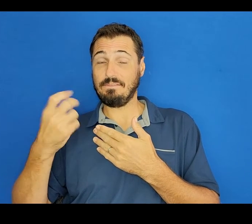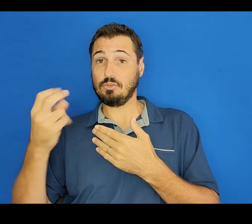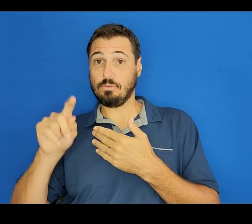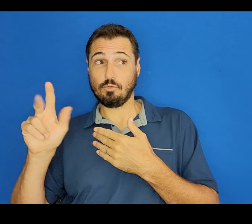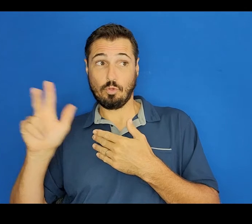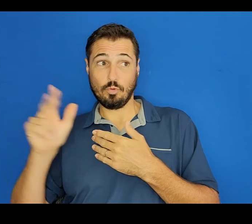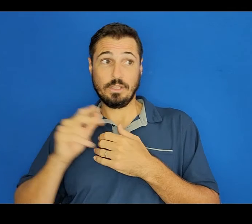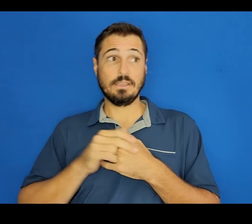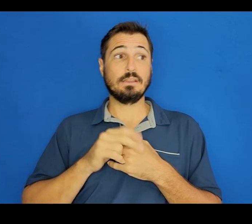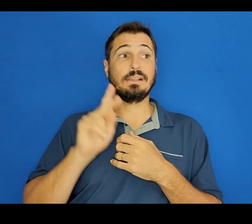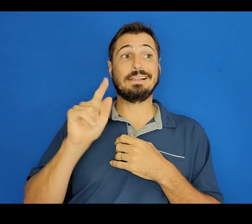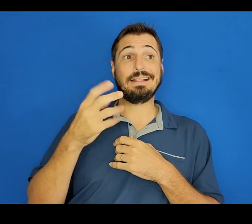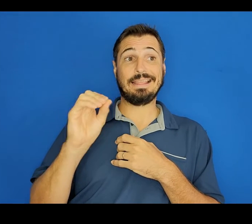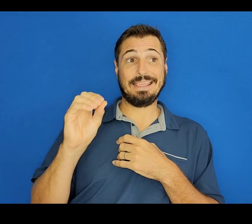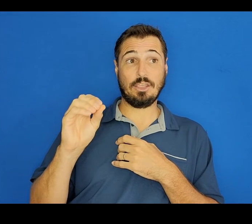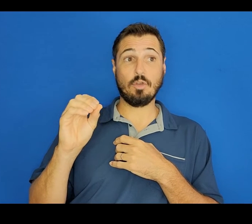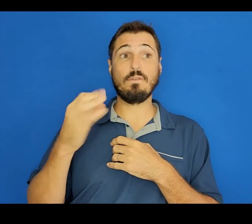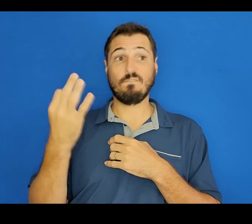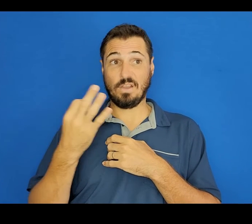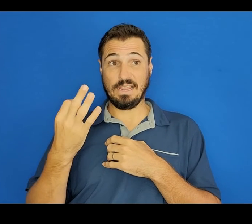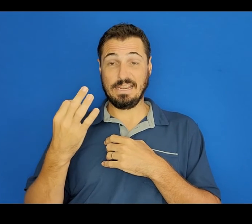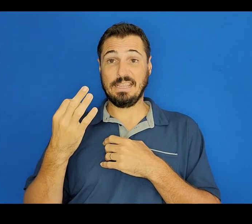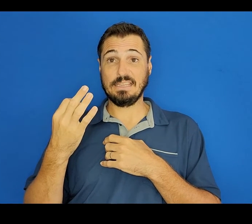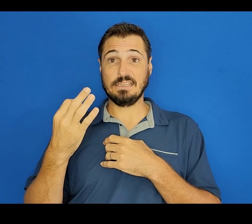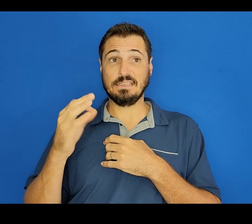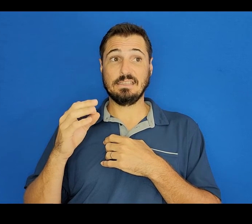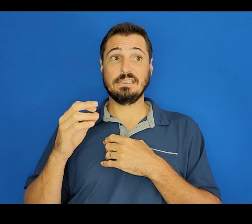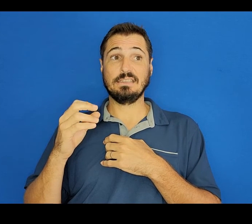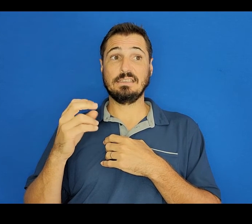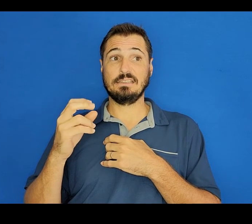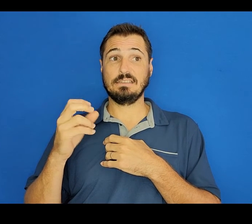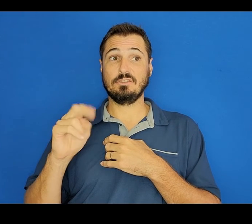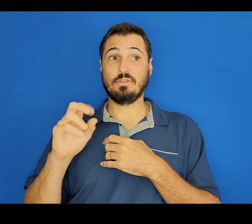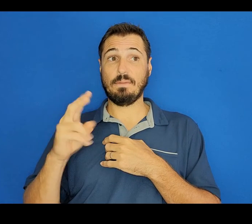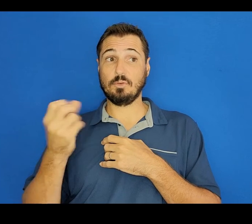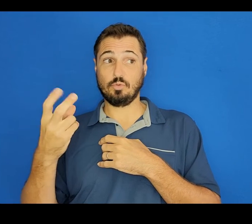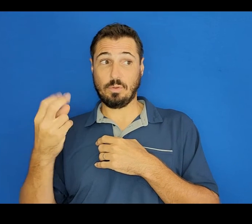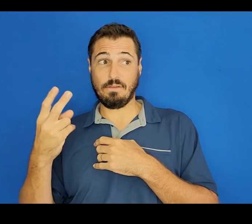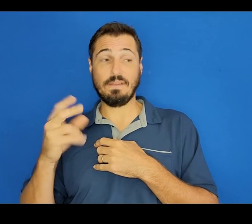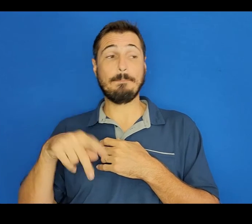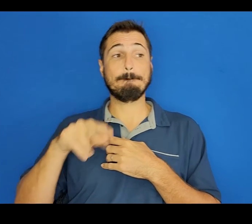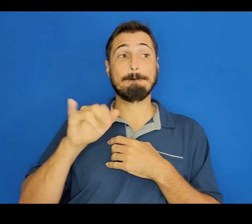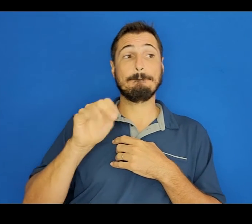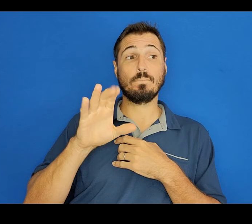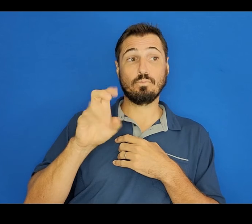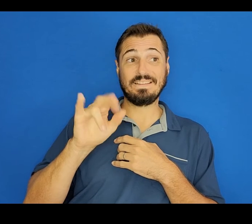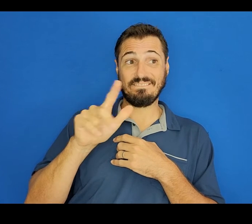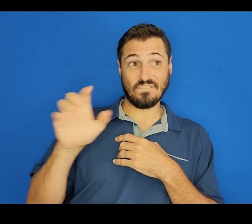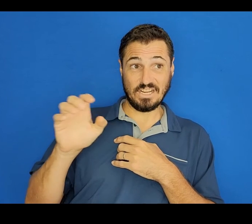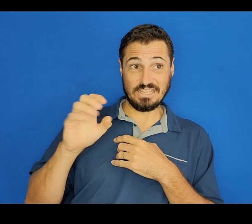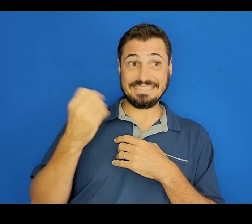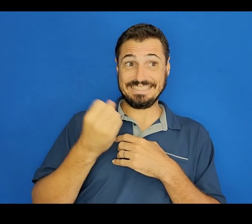Princeville Community Center this Saturday, November 13, from noon to 3 each day. No appointments are needed.